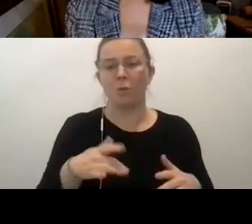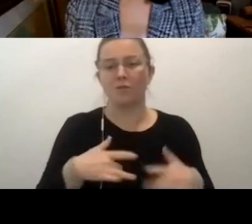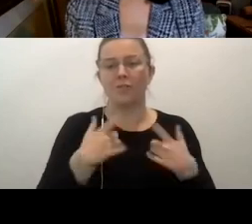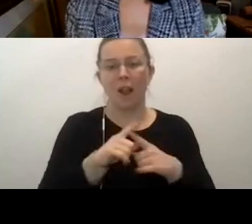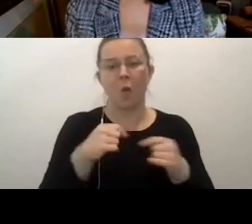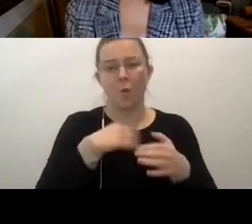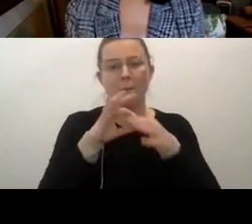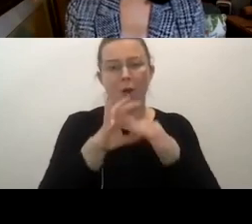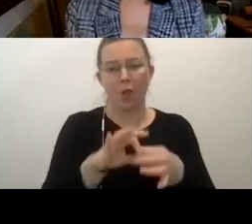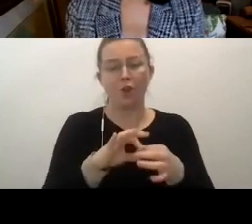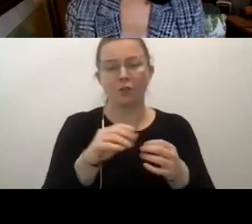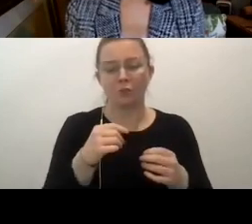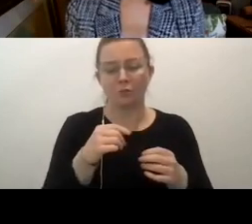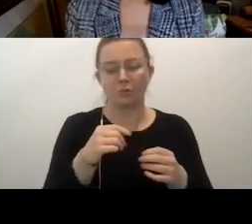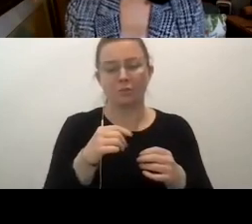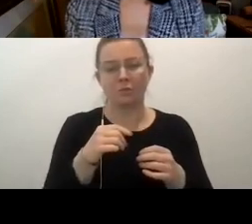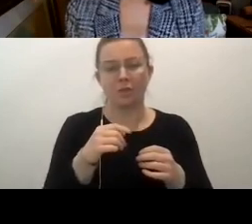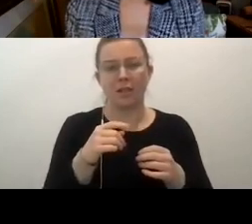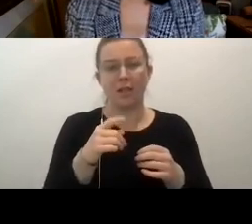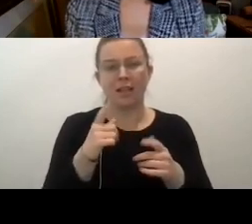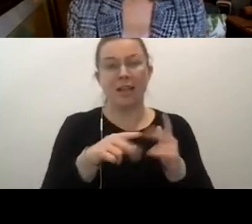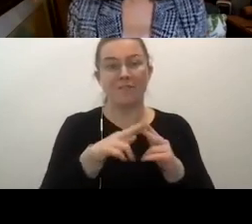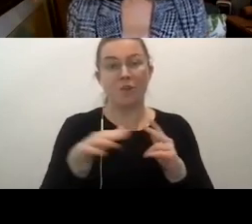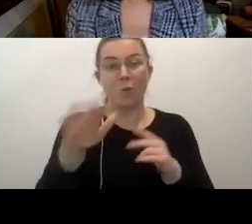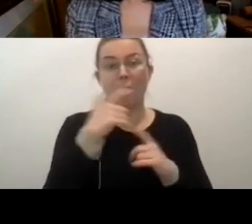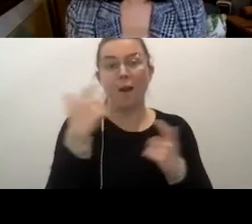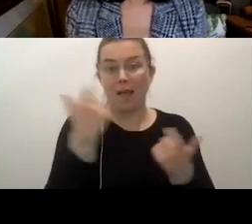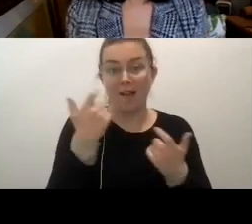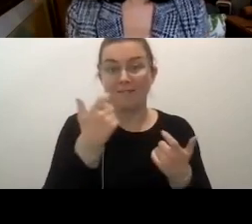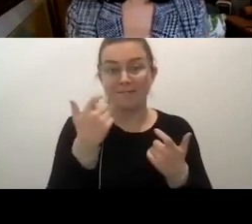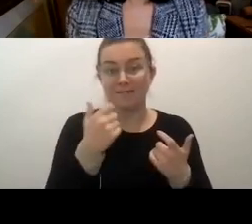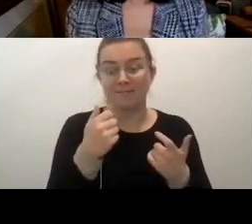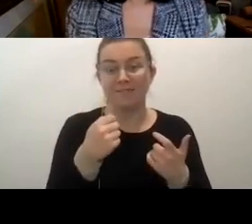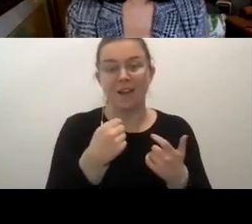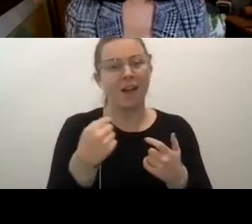We're the same as you. Therefore, if everyone's laughing, I would love to